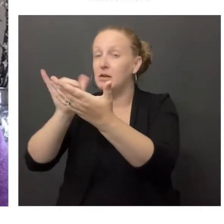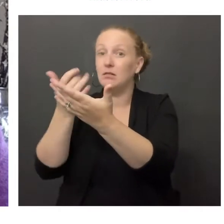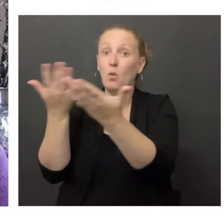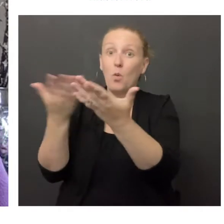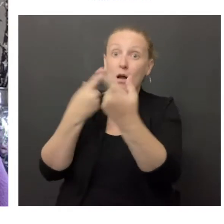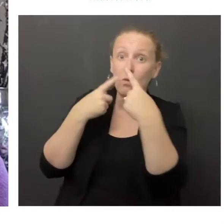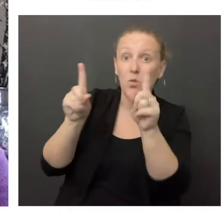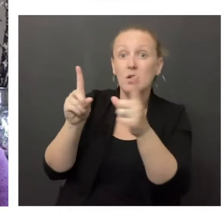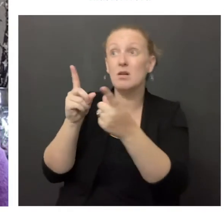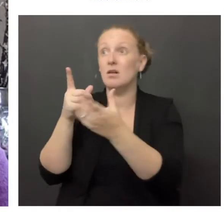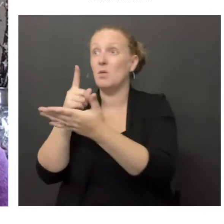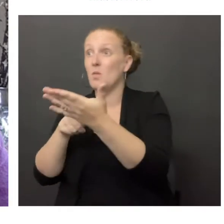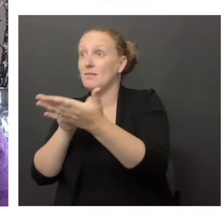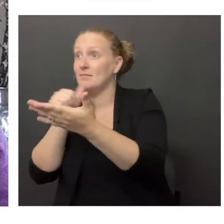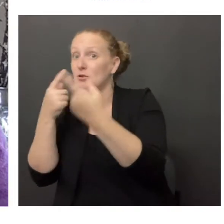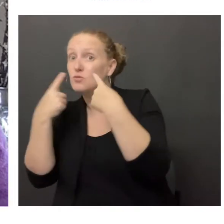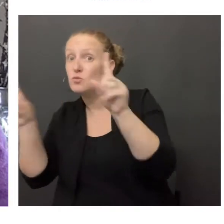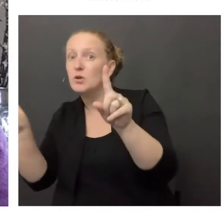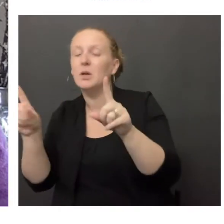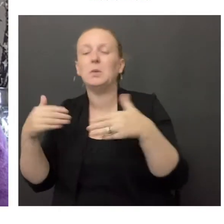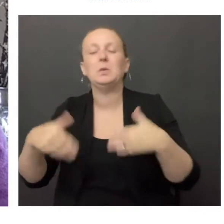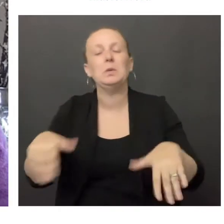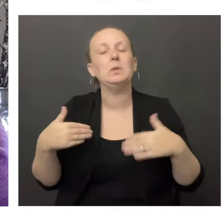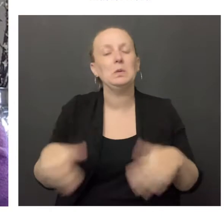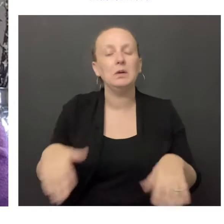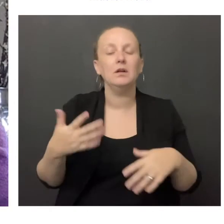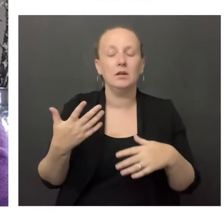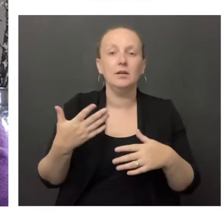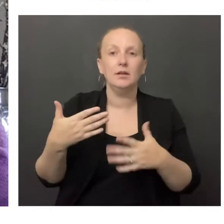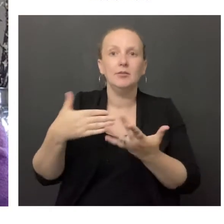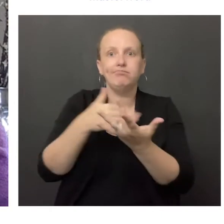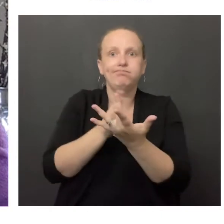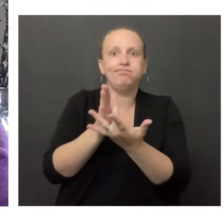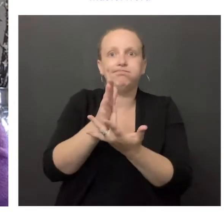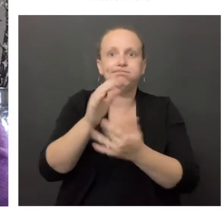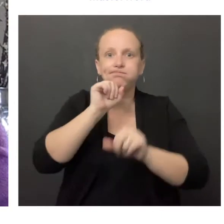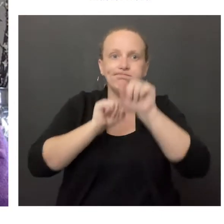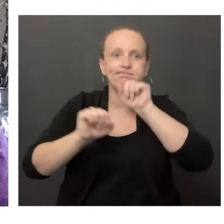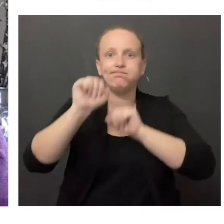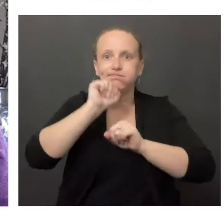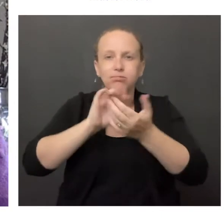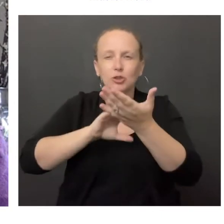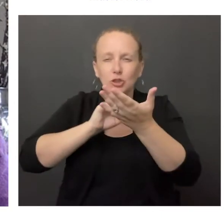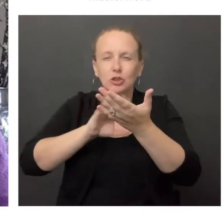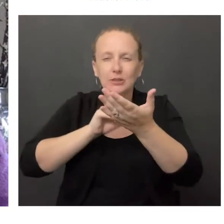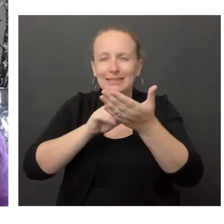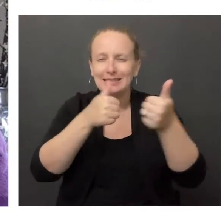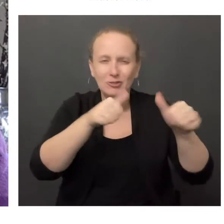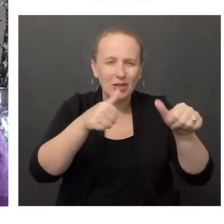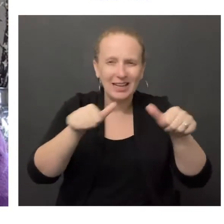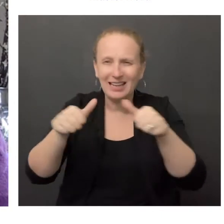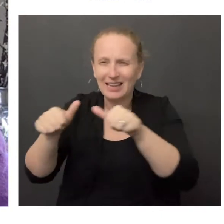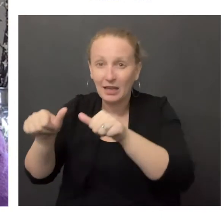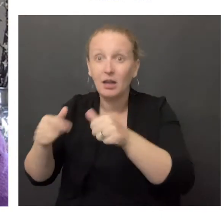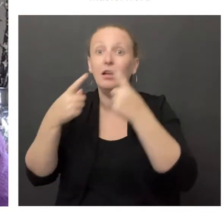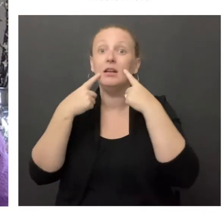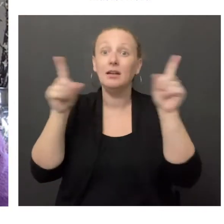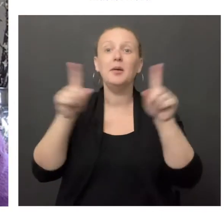It's been, it's been definitely a learning experience, but it has been fun to say the least.